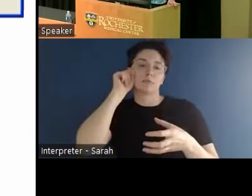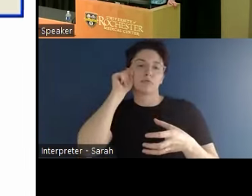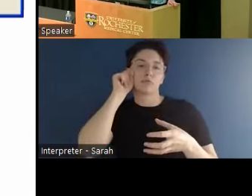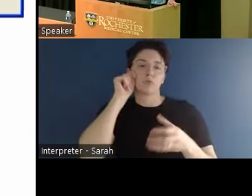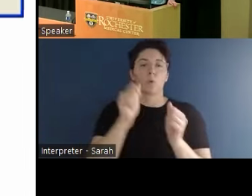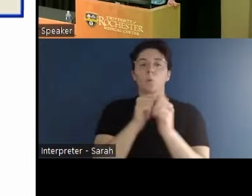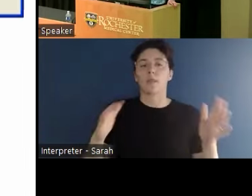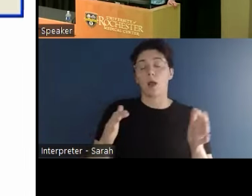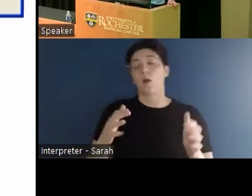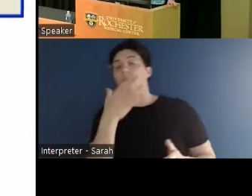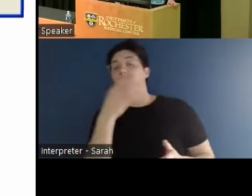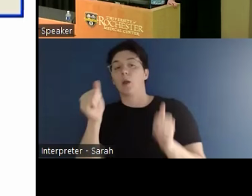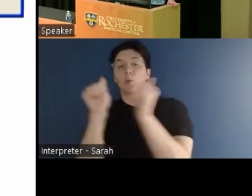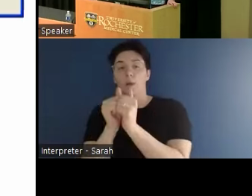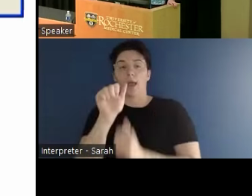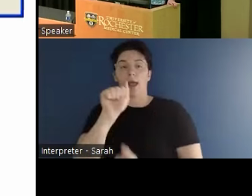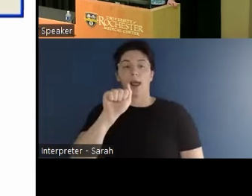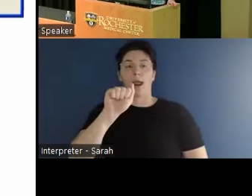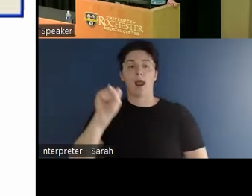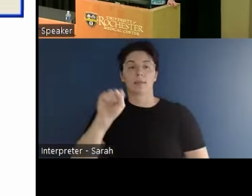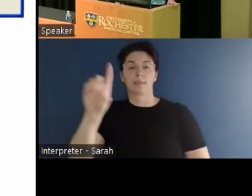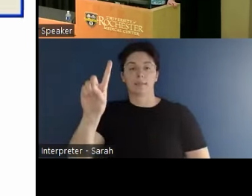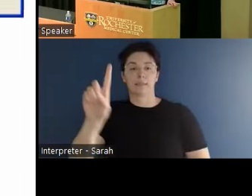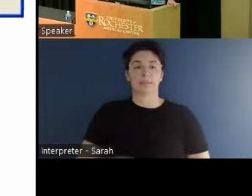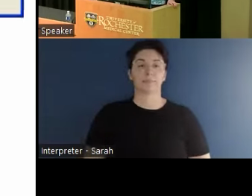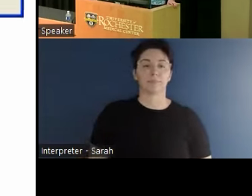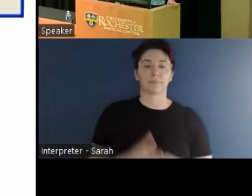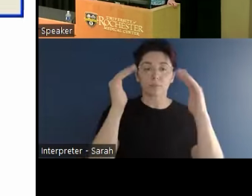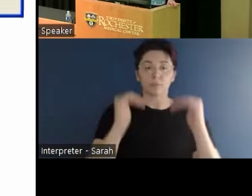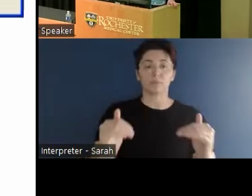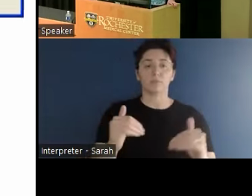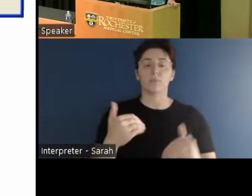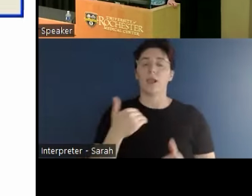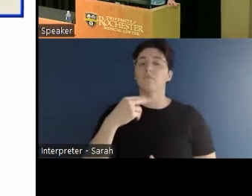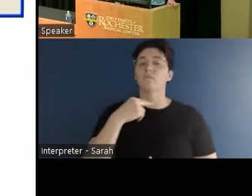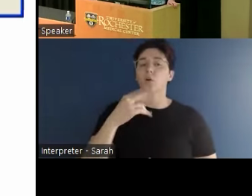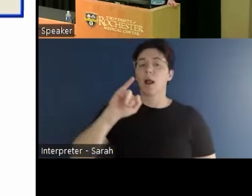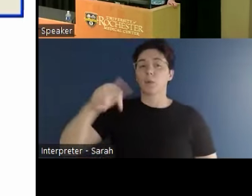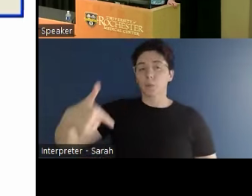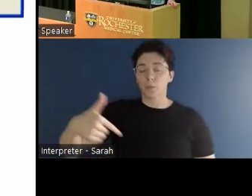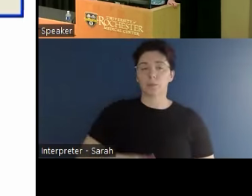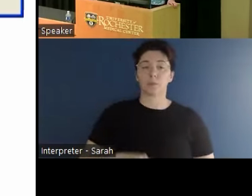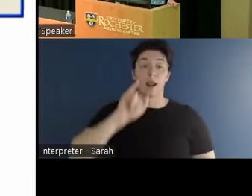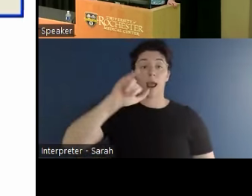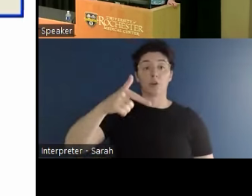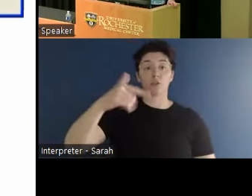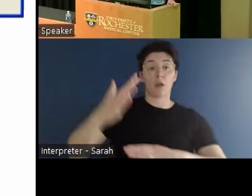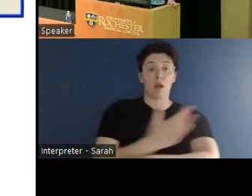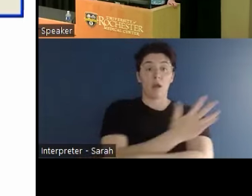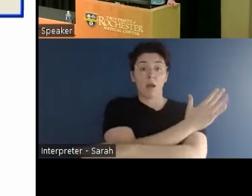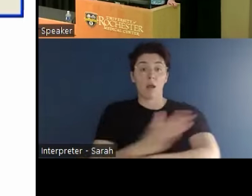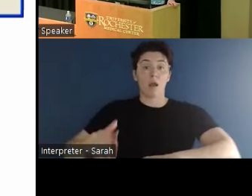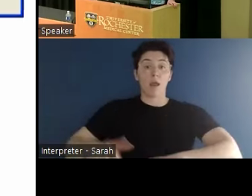matched on age verbal IQ and gender composition IQ ranged from 84 to 133 and the average full